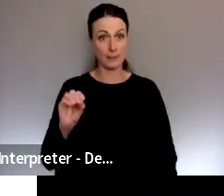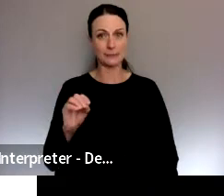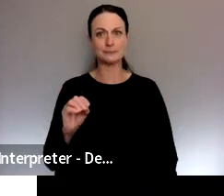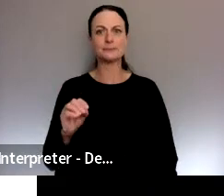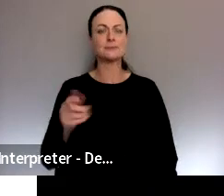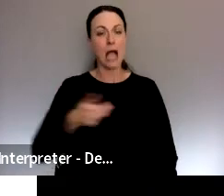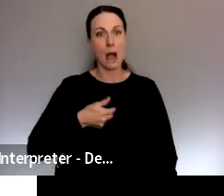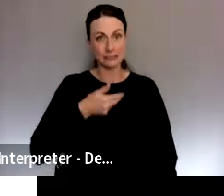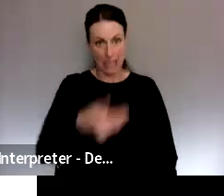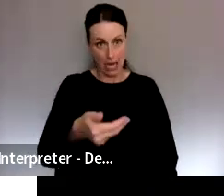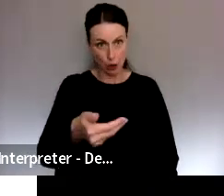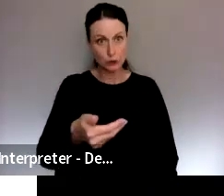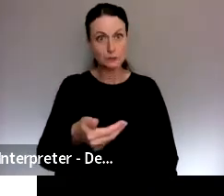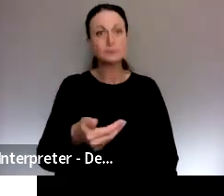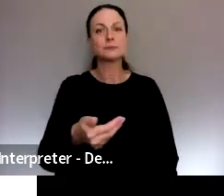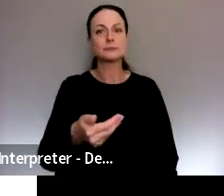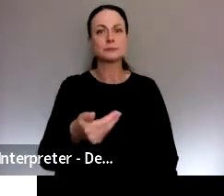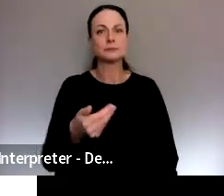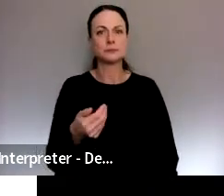I was actually hired to do...